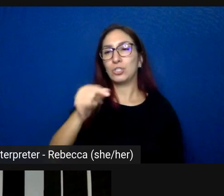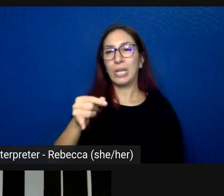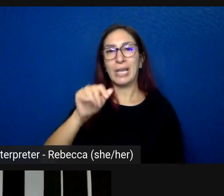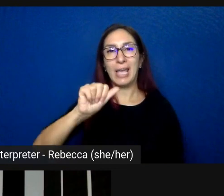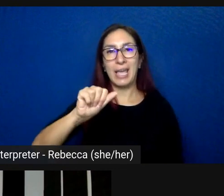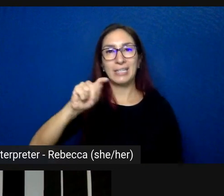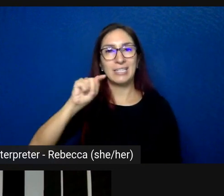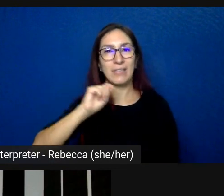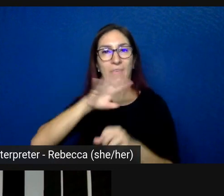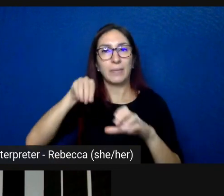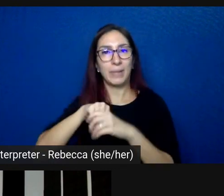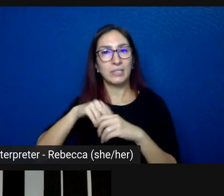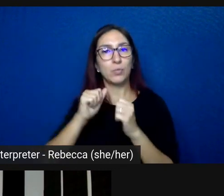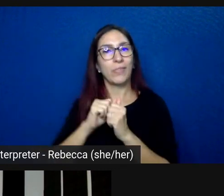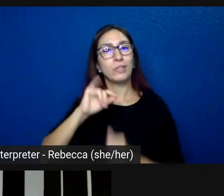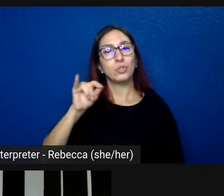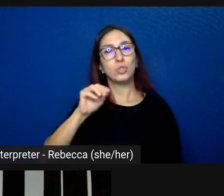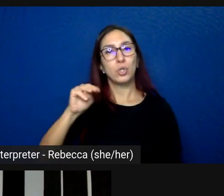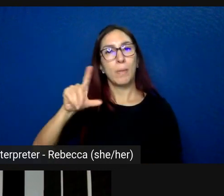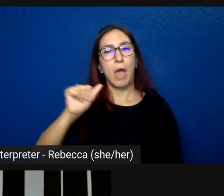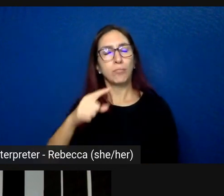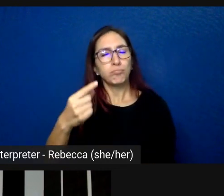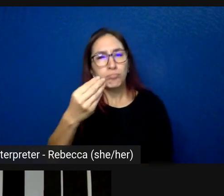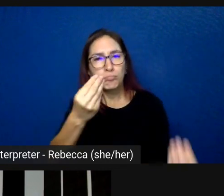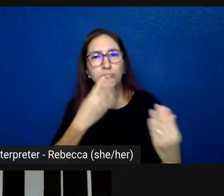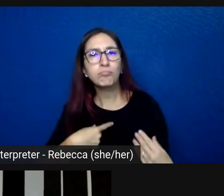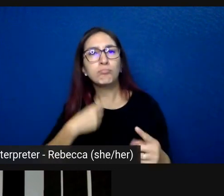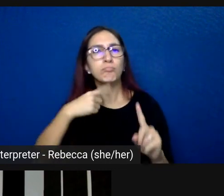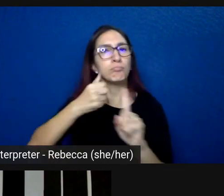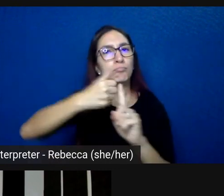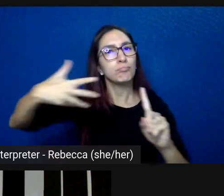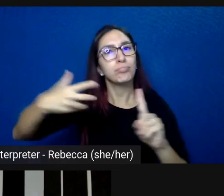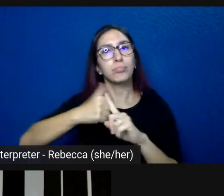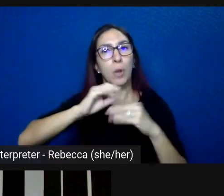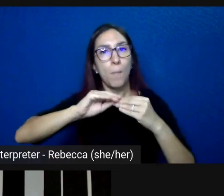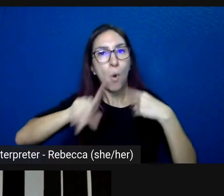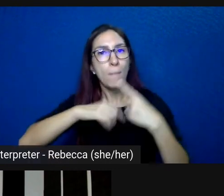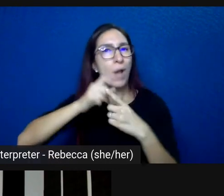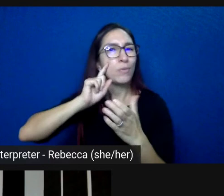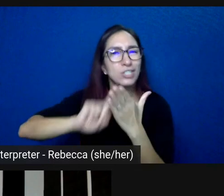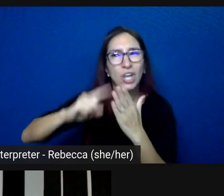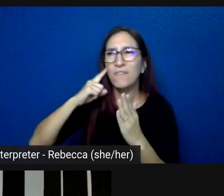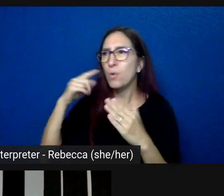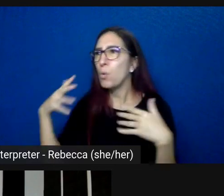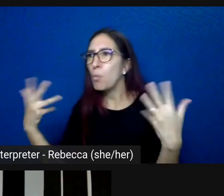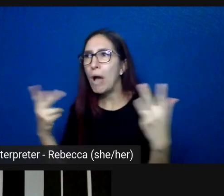Can you talk more about what it checks for and what the reports look like and how you've improved it over time?